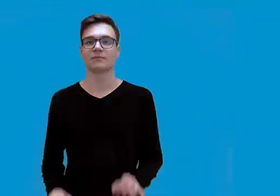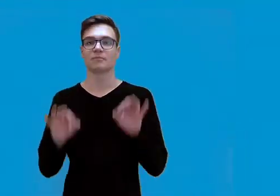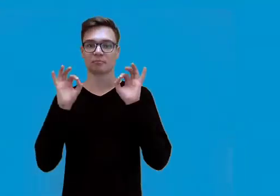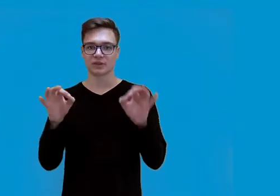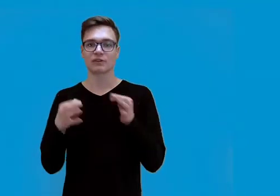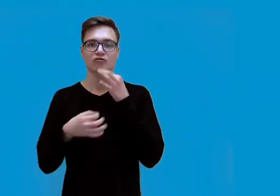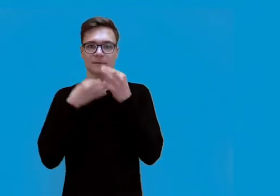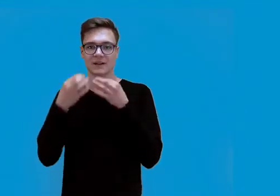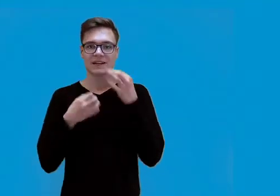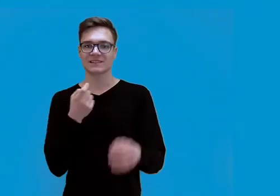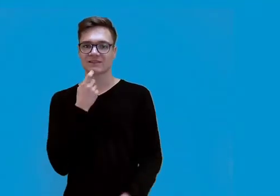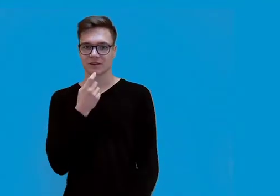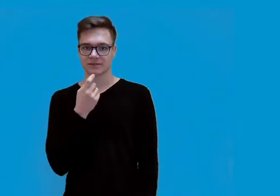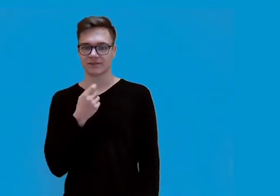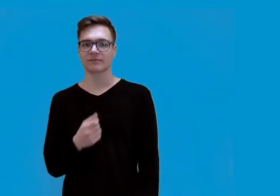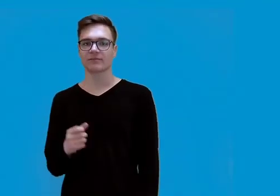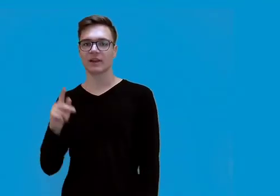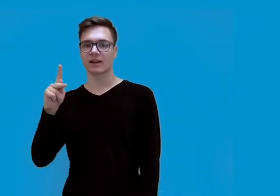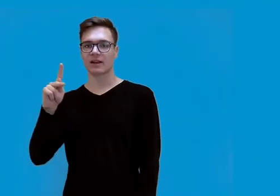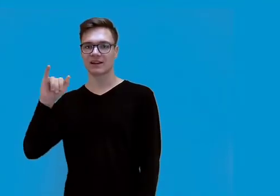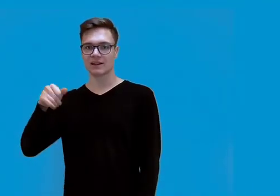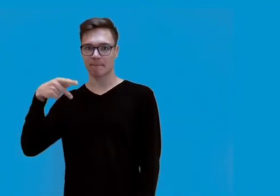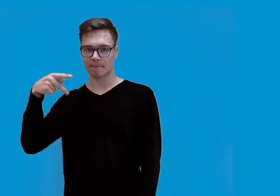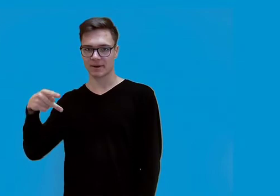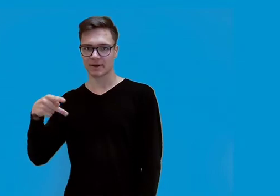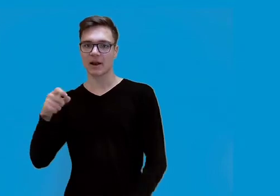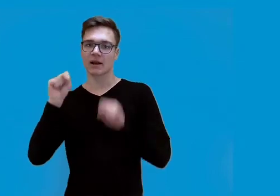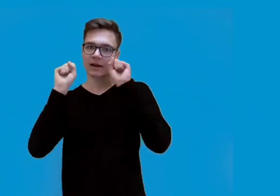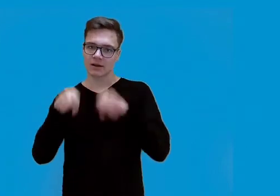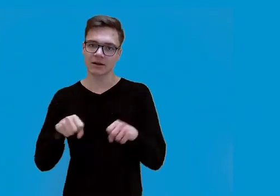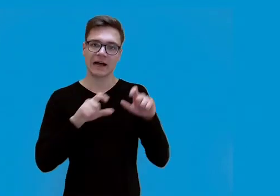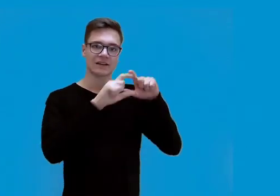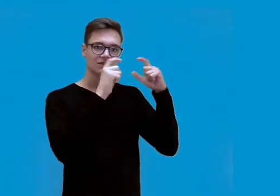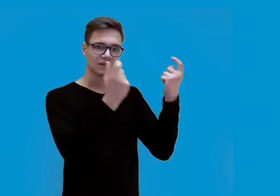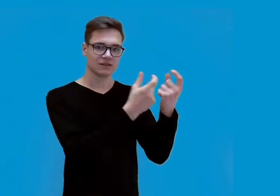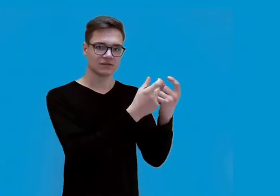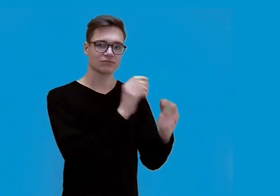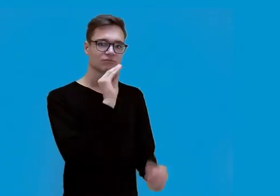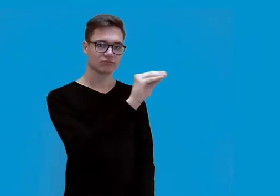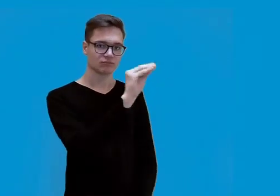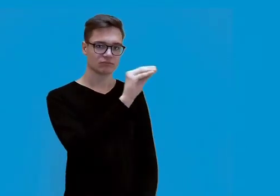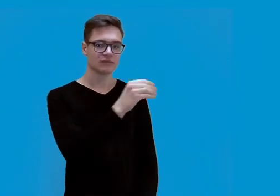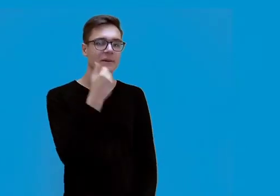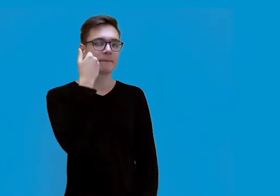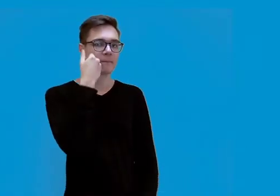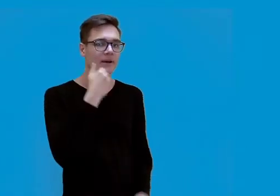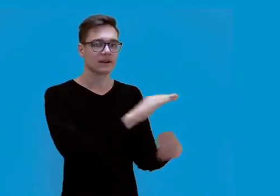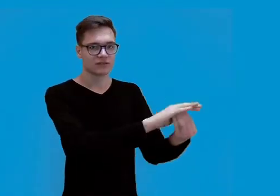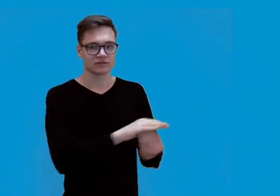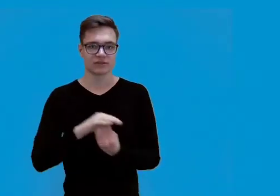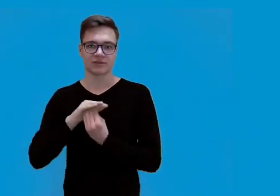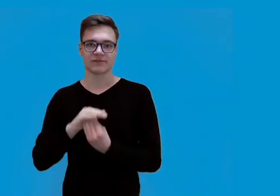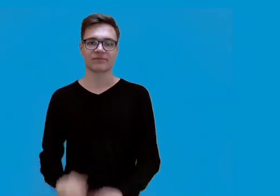In special matters, the KJP relies on the support of the advisory board.